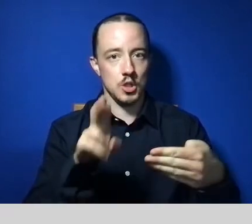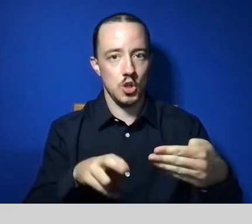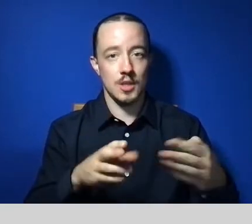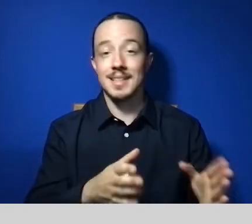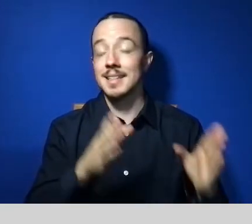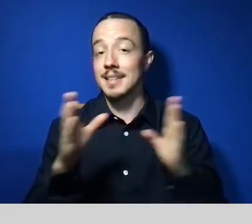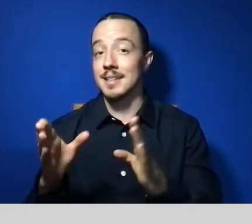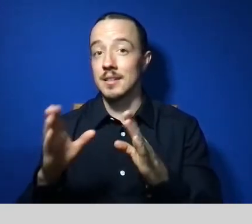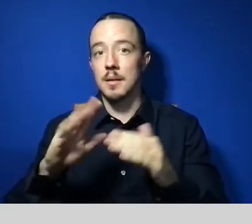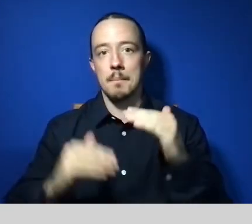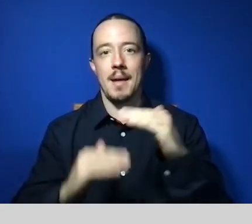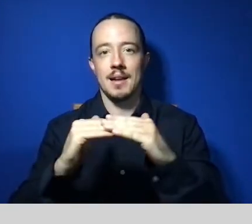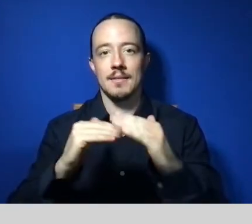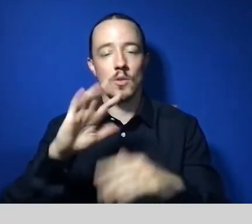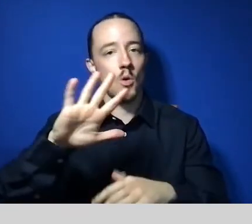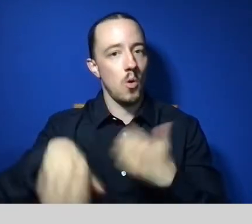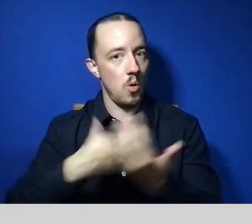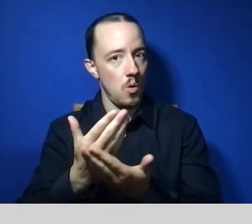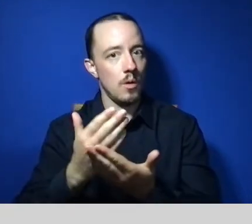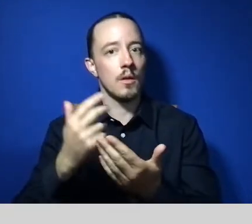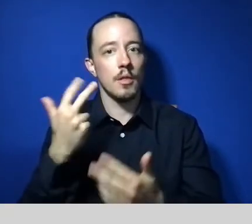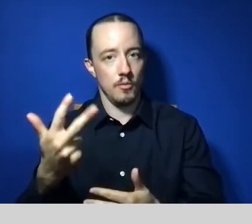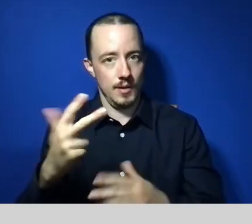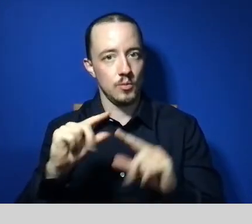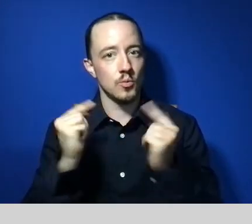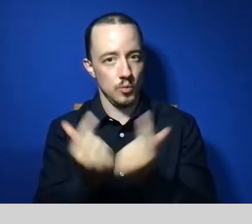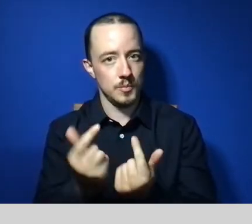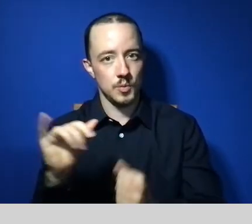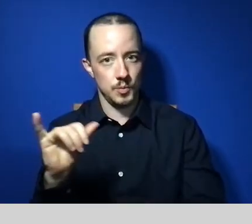and then all the max in three groups I want the main max.